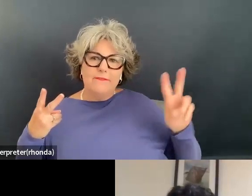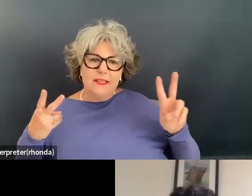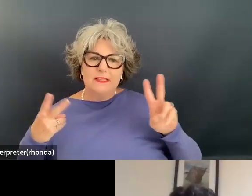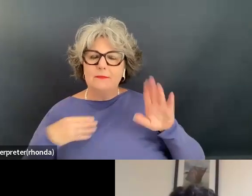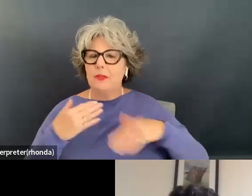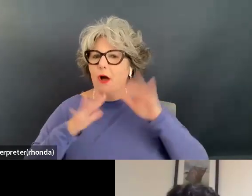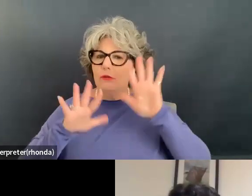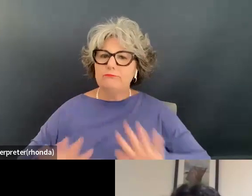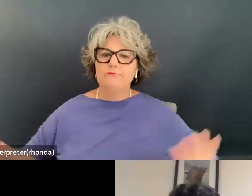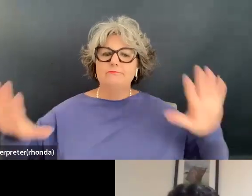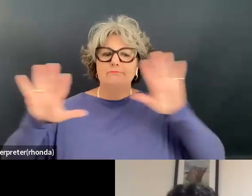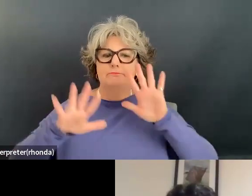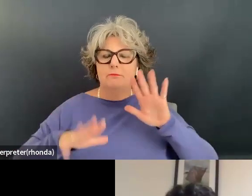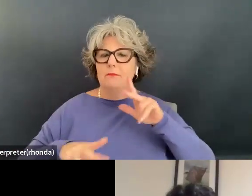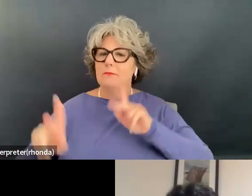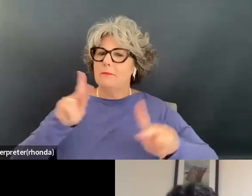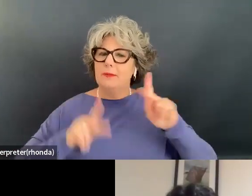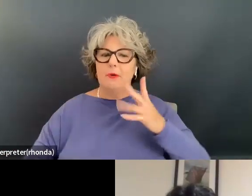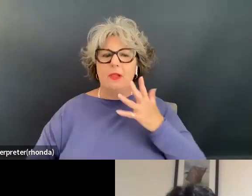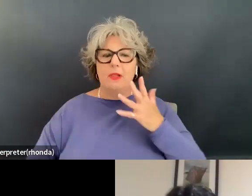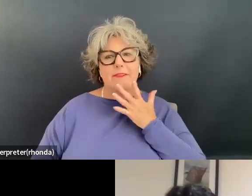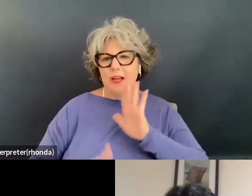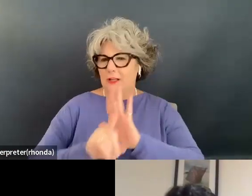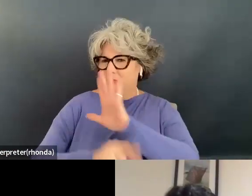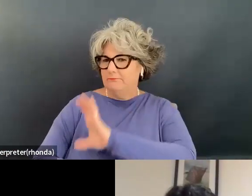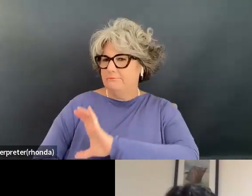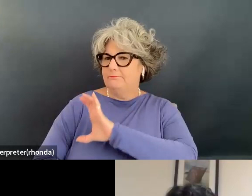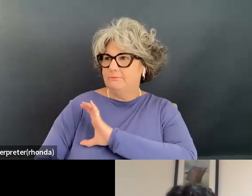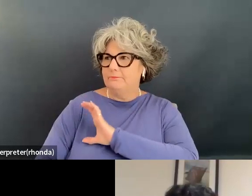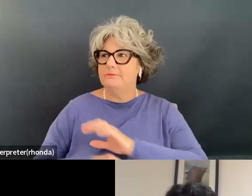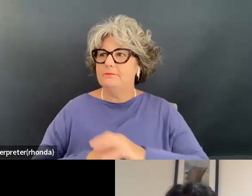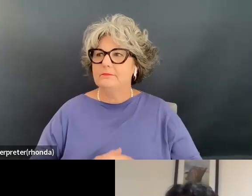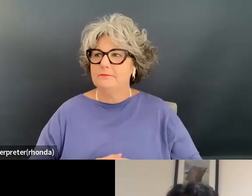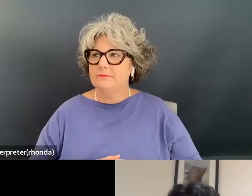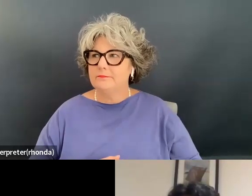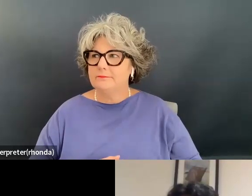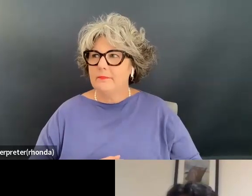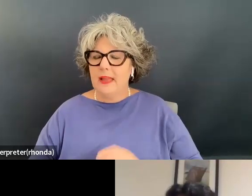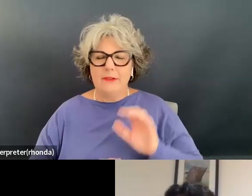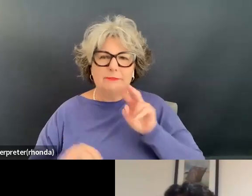with a person of color, like in the character. And I was looking for this for a long time,